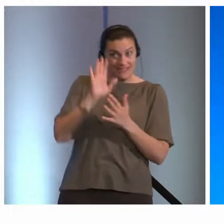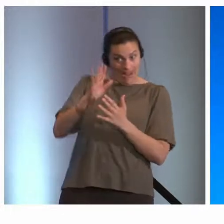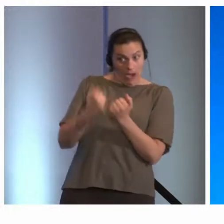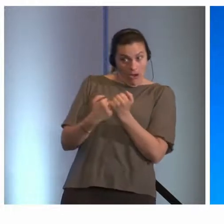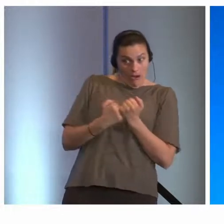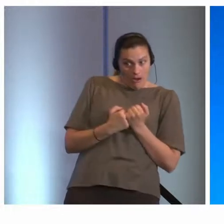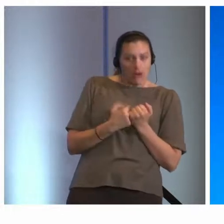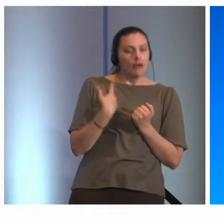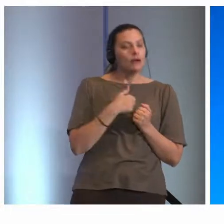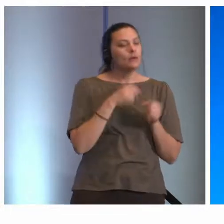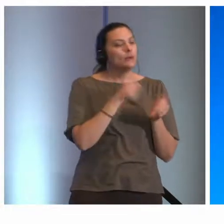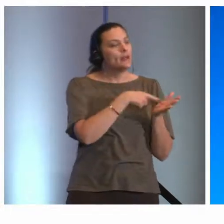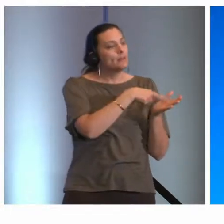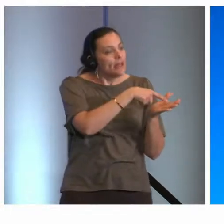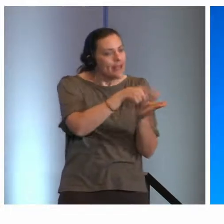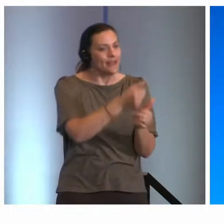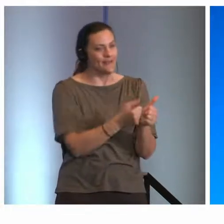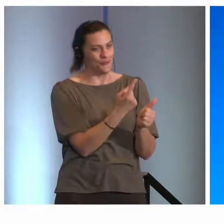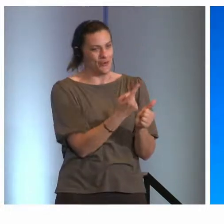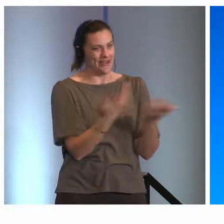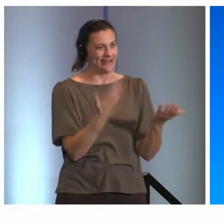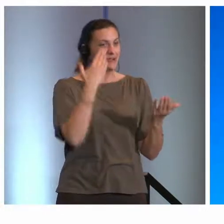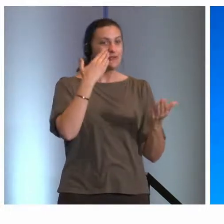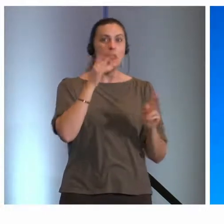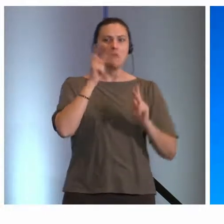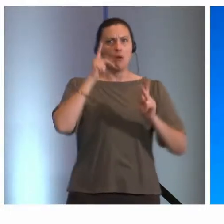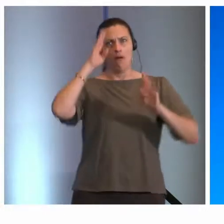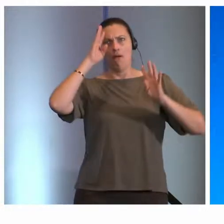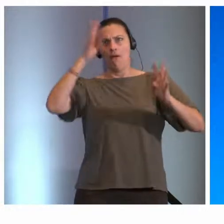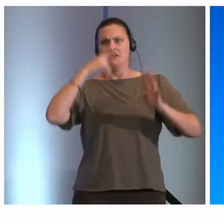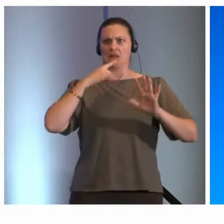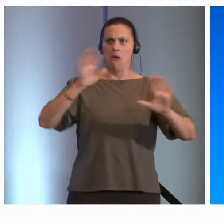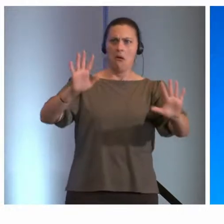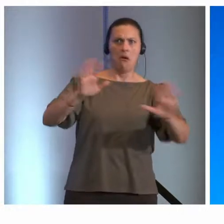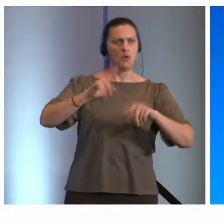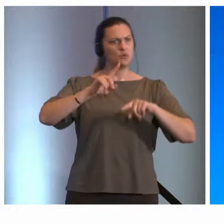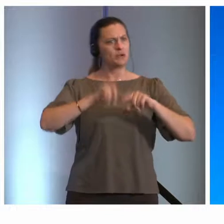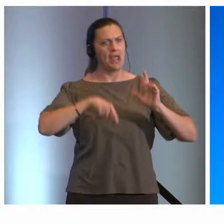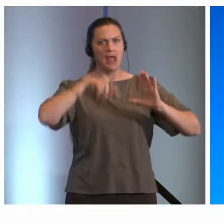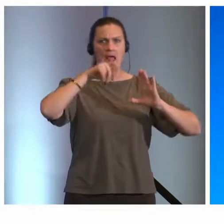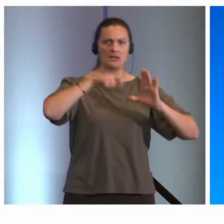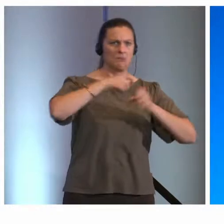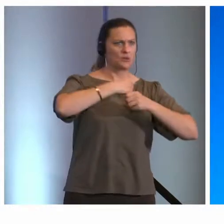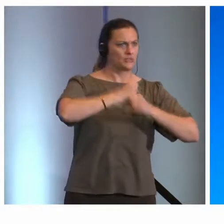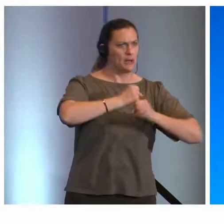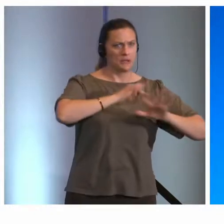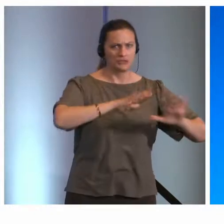Google, Meta, Facebook, we're able to pay everybody; so,